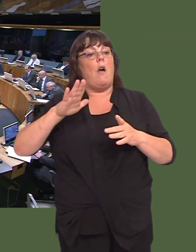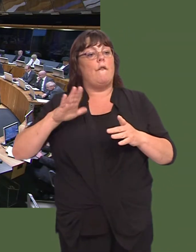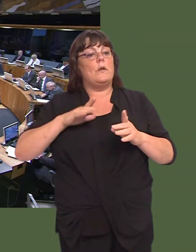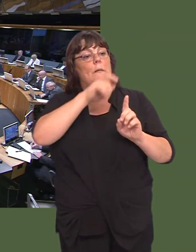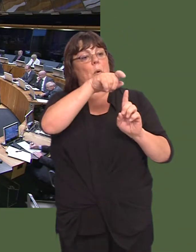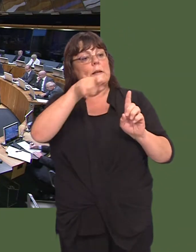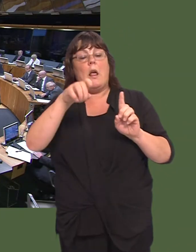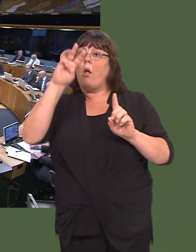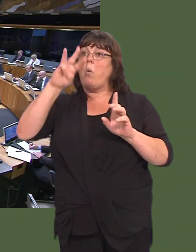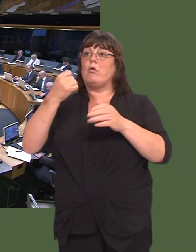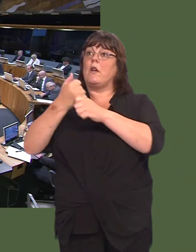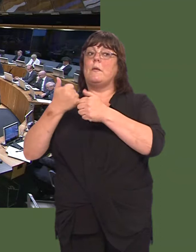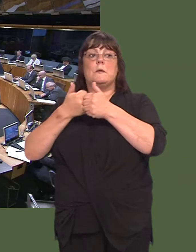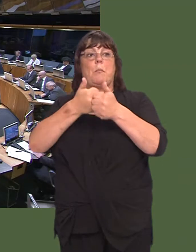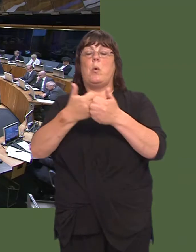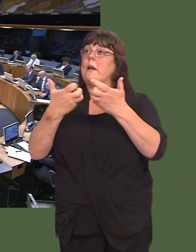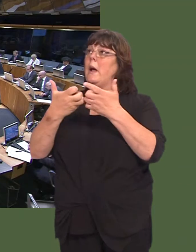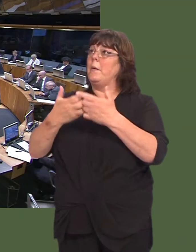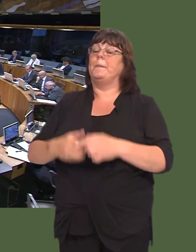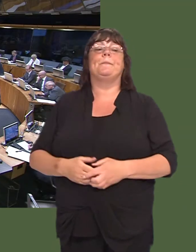OAQ(5)0593(FM) Carwyn Jones: Whilst responsibility for serving